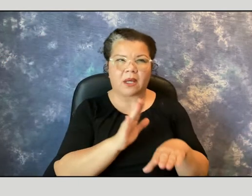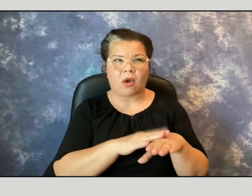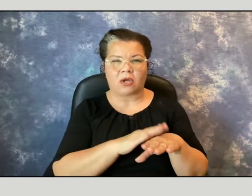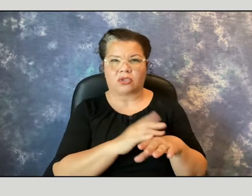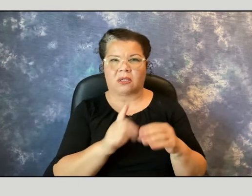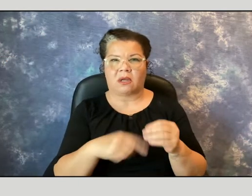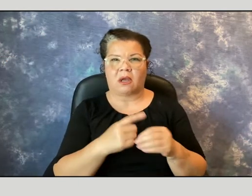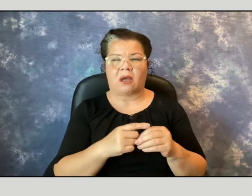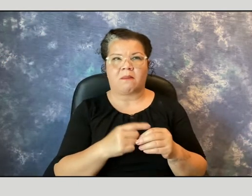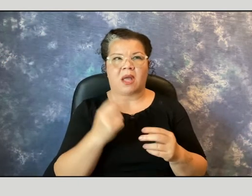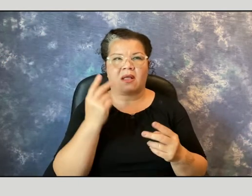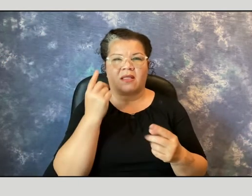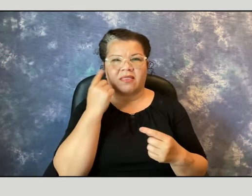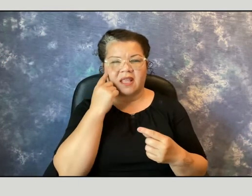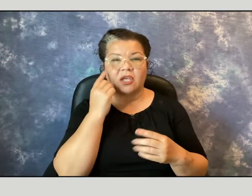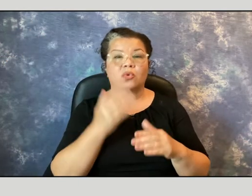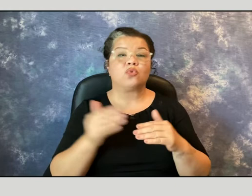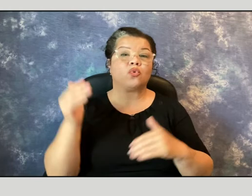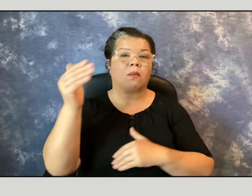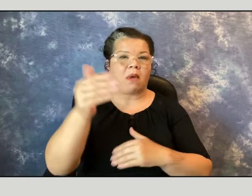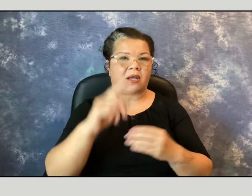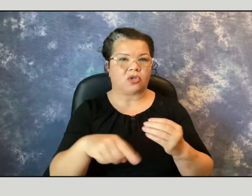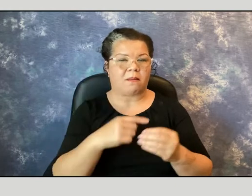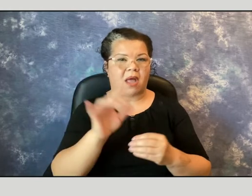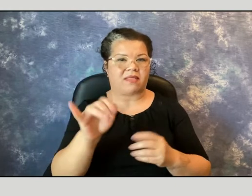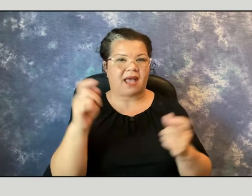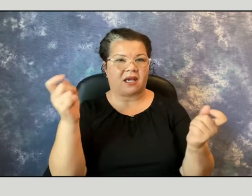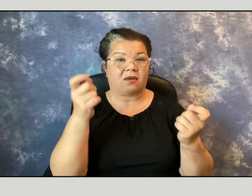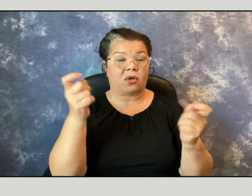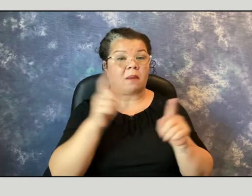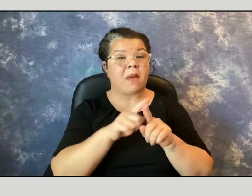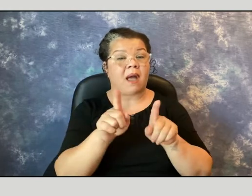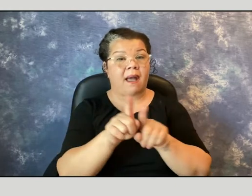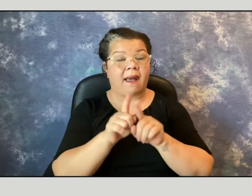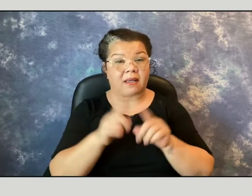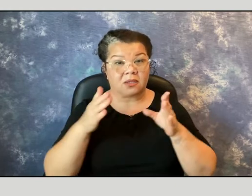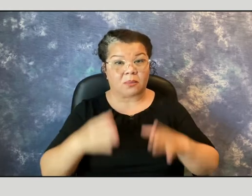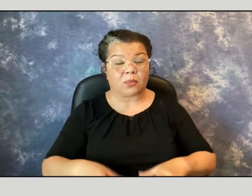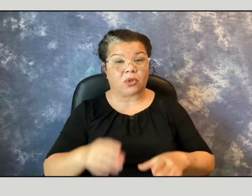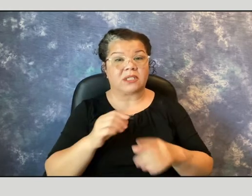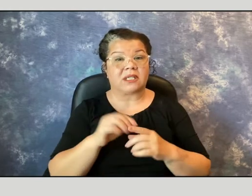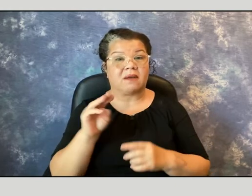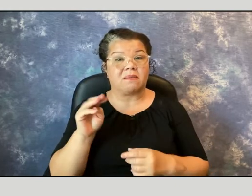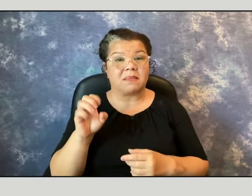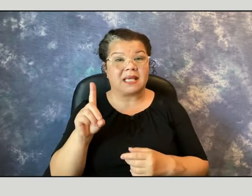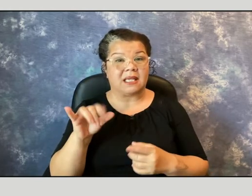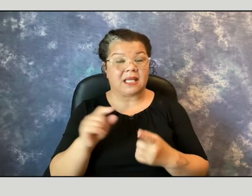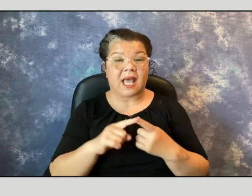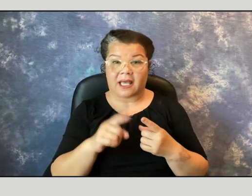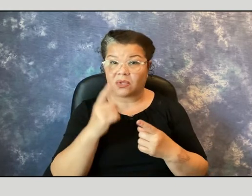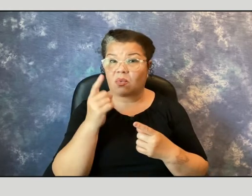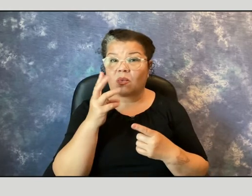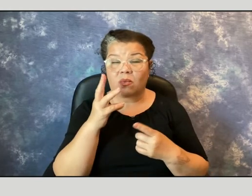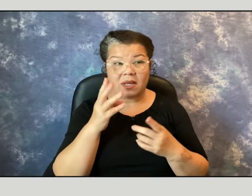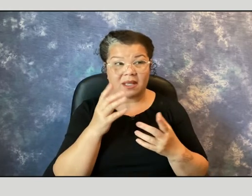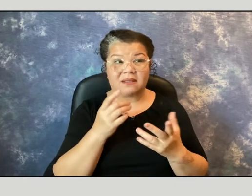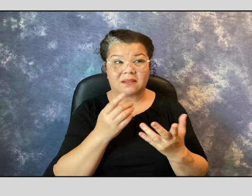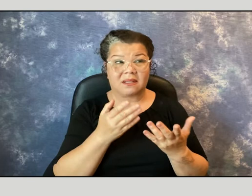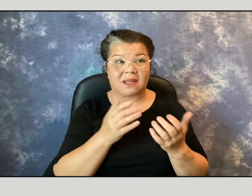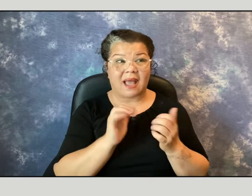but I know that, even as someone who works in media, that these anniversaries are ways for us to get attention to subjects that otherwise wouldn't,